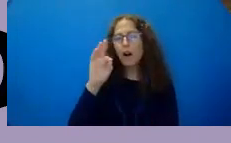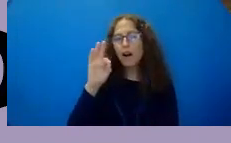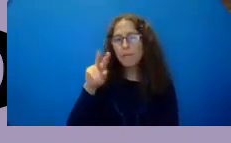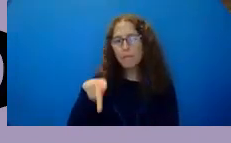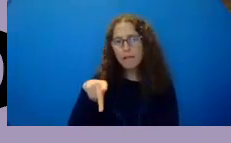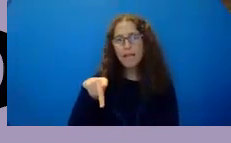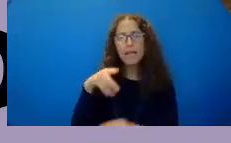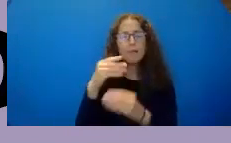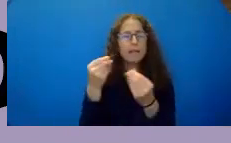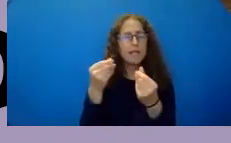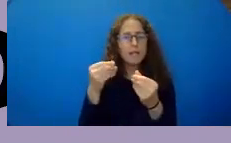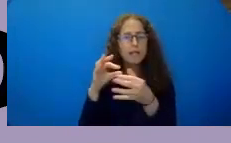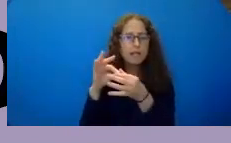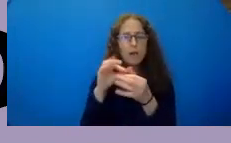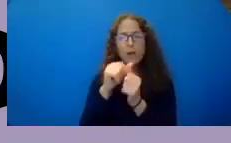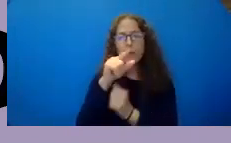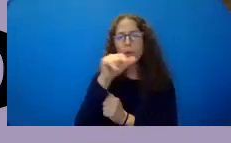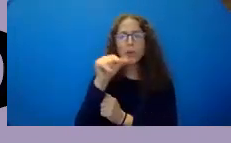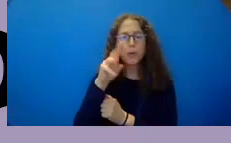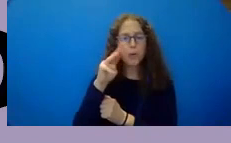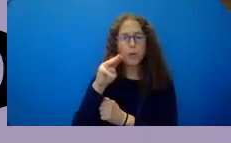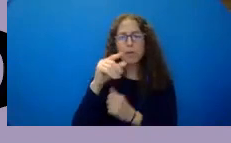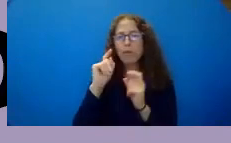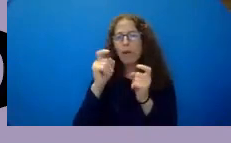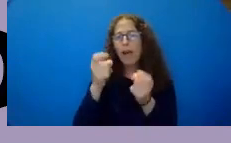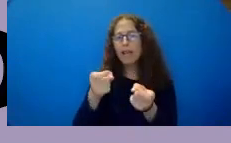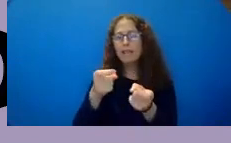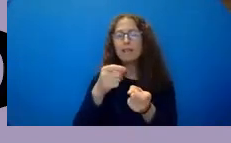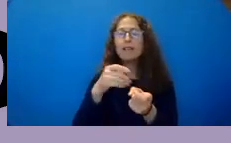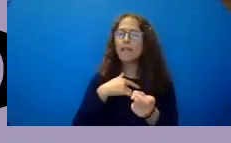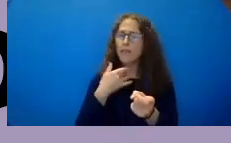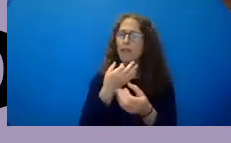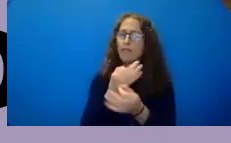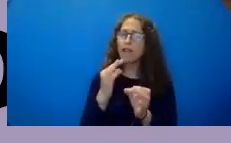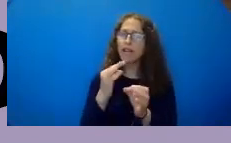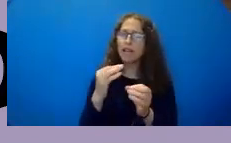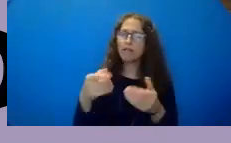AND YOU HAVE BETWEEN NOW AND NOVEMBER 9 IF YOU HAVE FURTHER